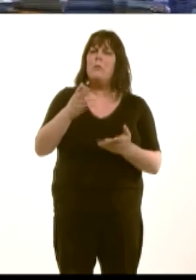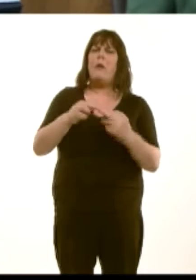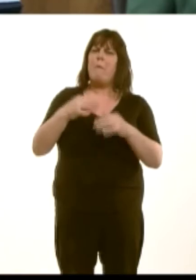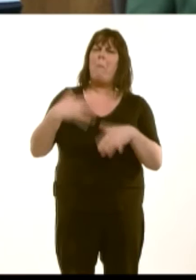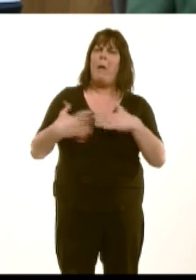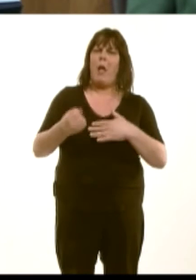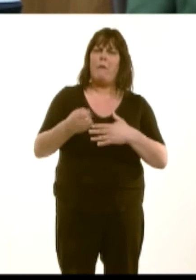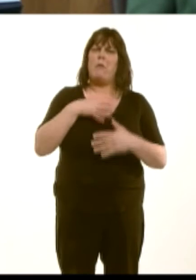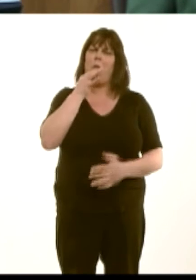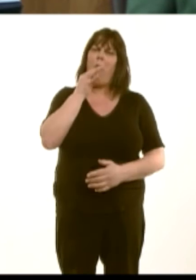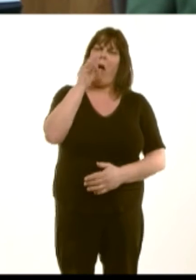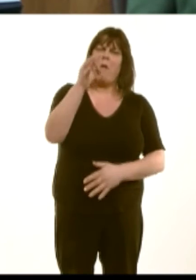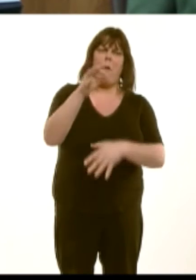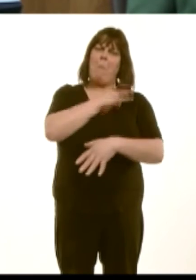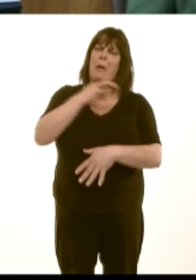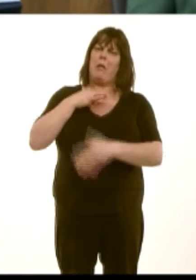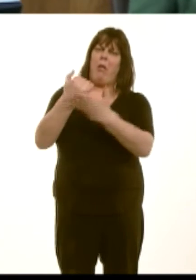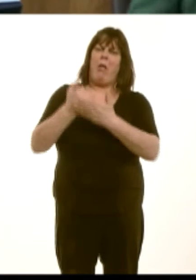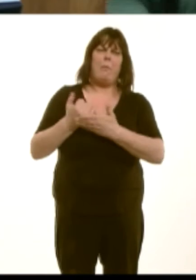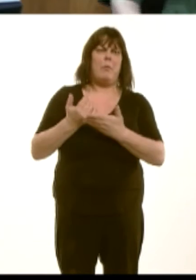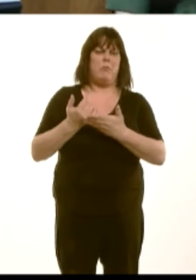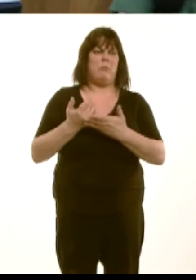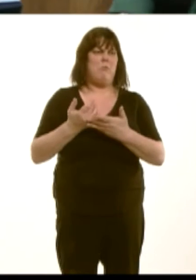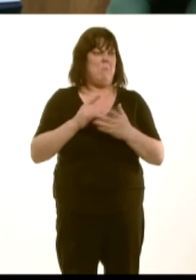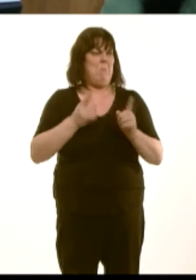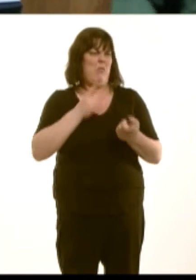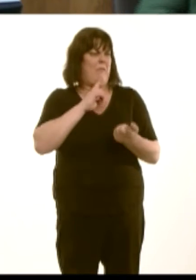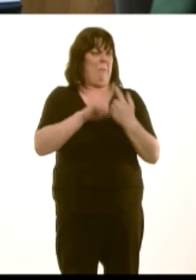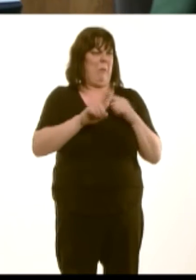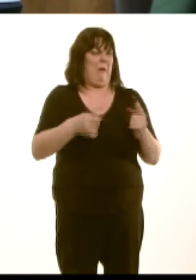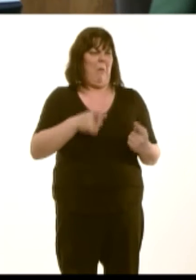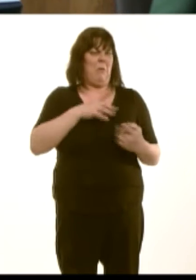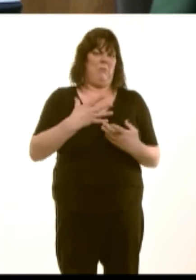Itís very difficult to give a blanket response because it depends on the individualís condition.